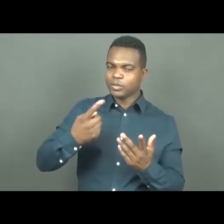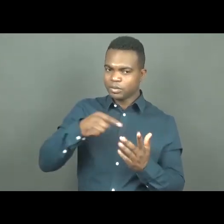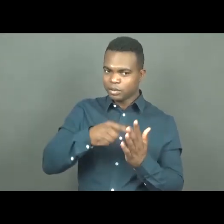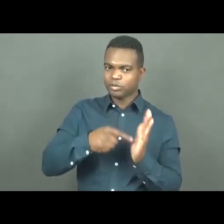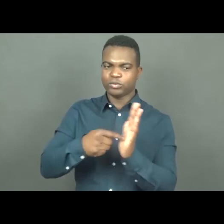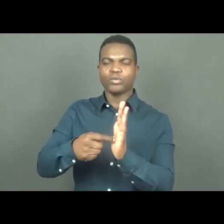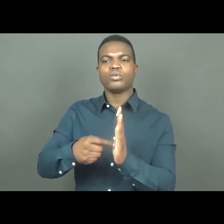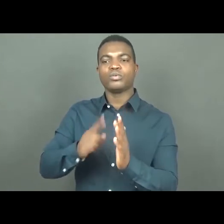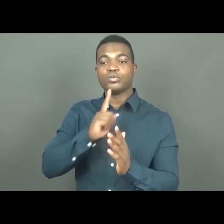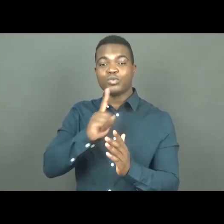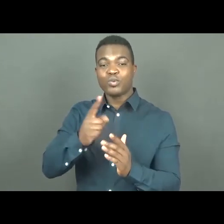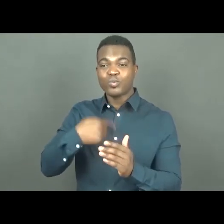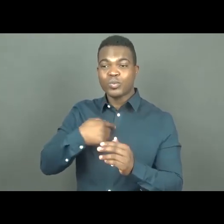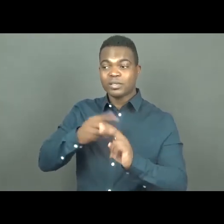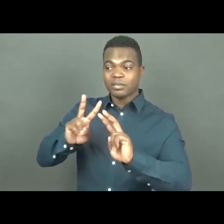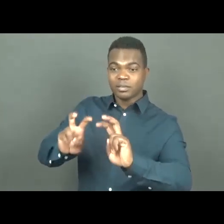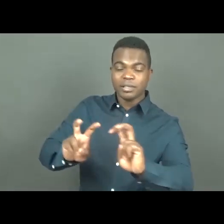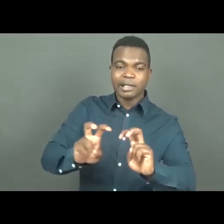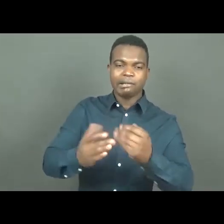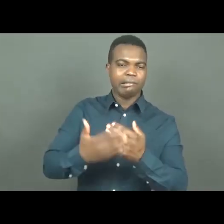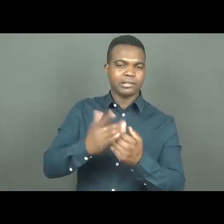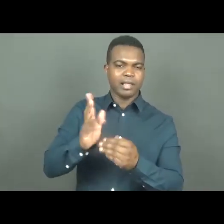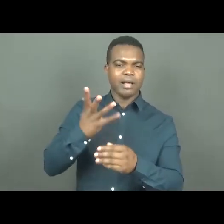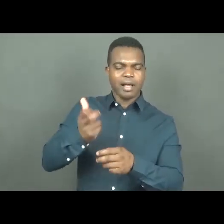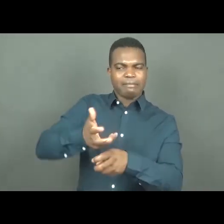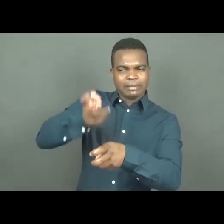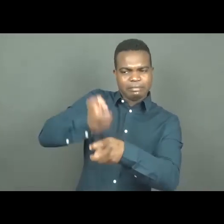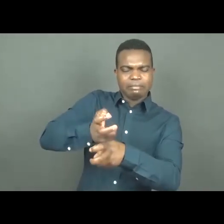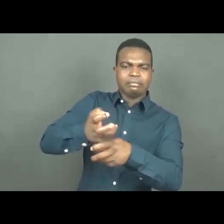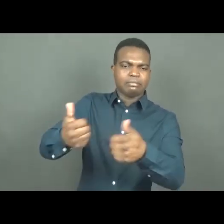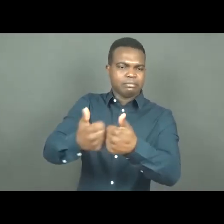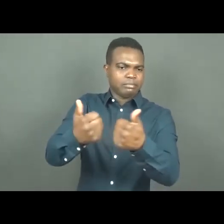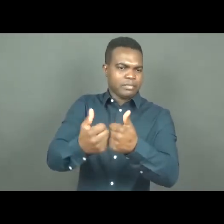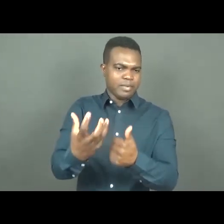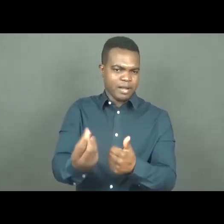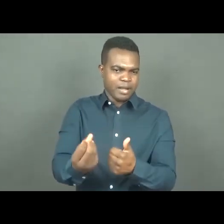those activities, whether it is seeing, hearing, walking, remembering and concentrating